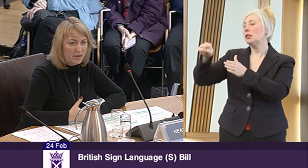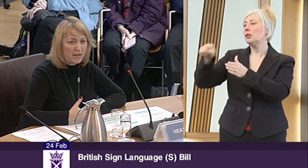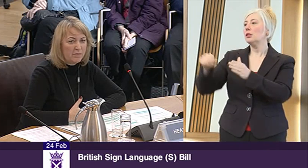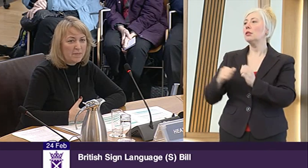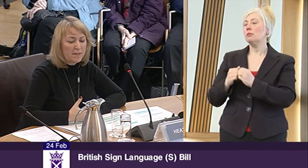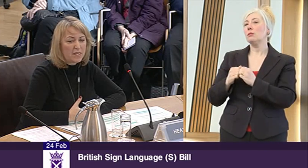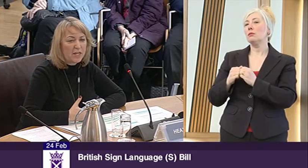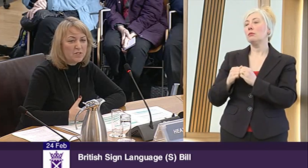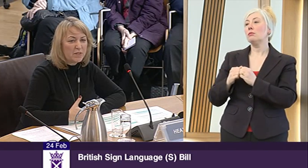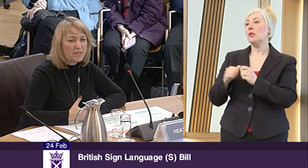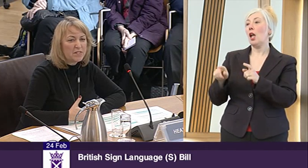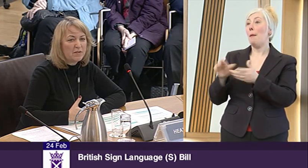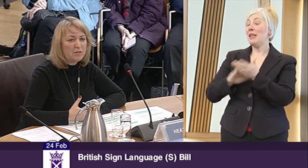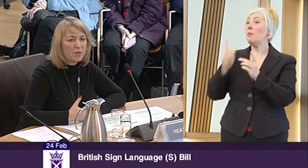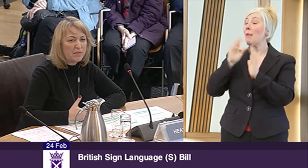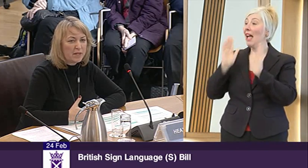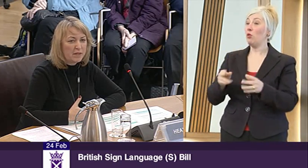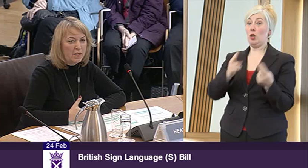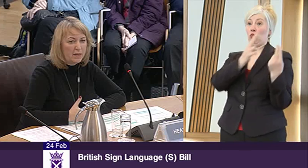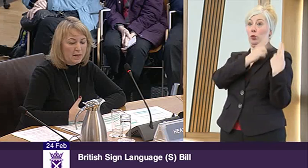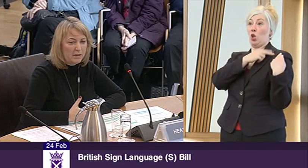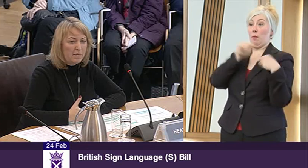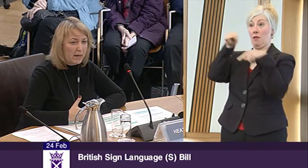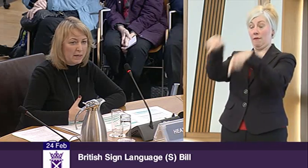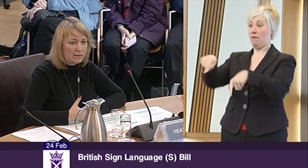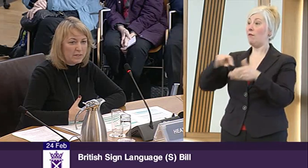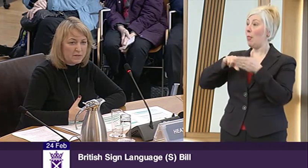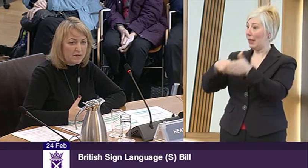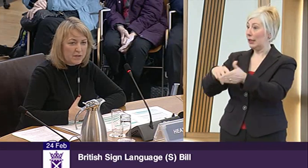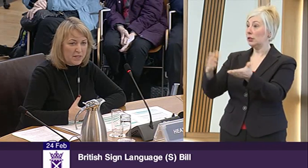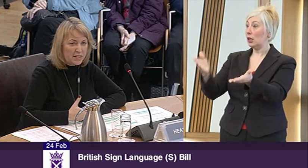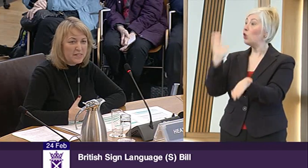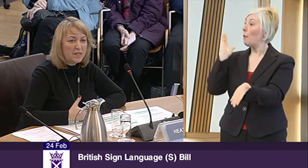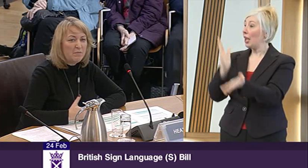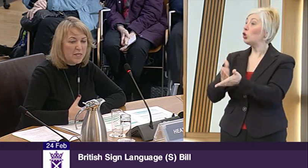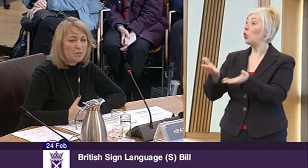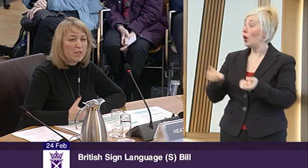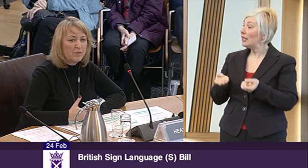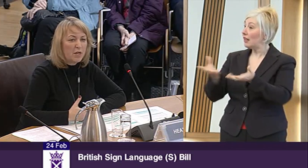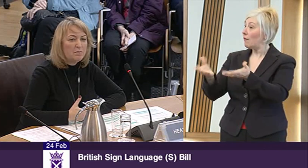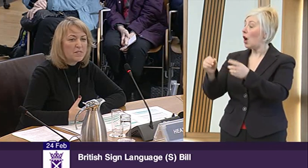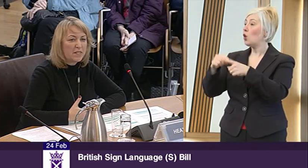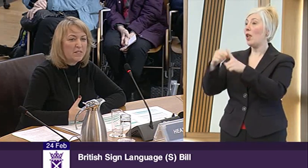the bill’s aspirations, there are accountable plans and measurable outcomes for assessing